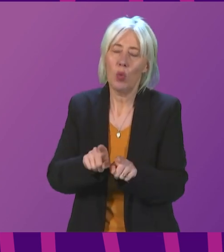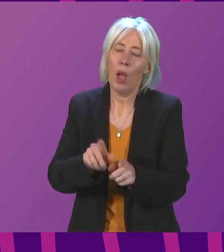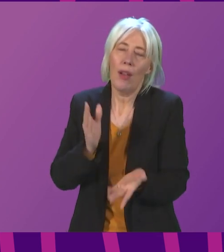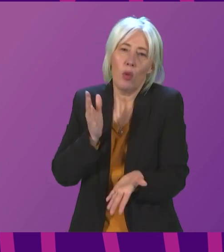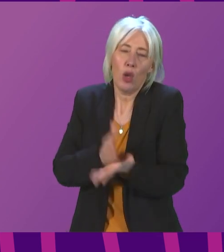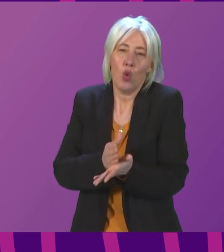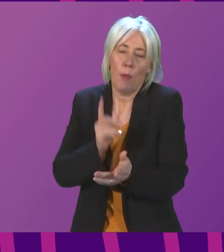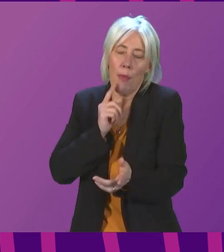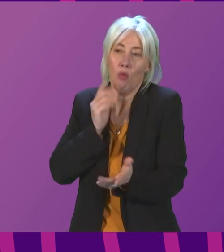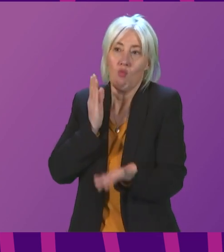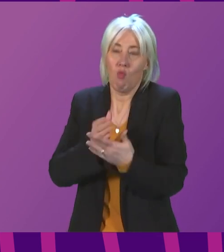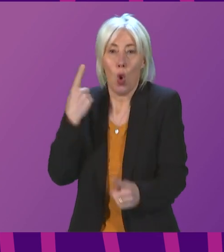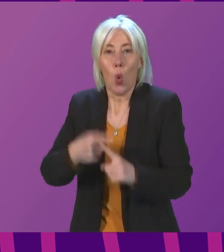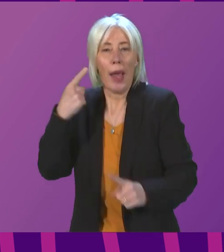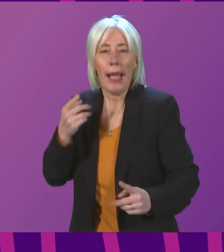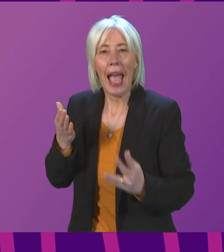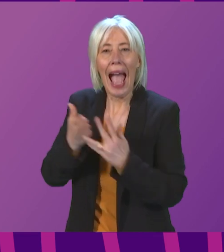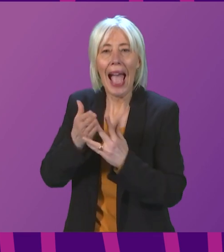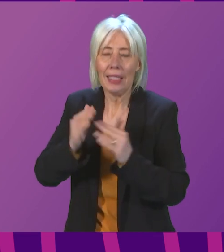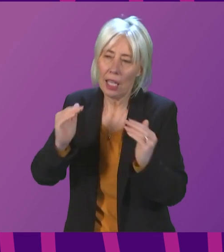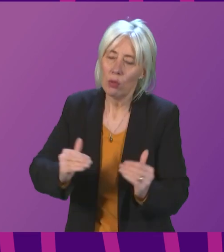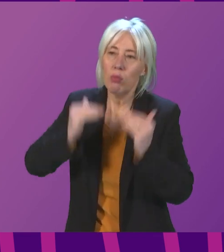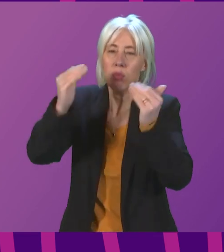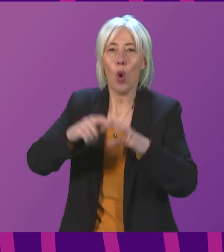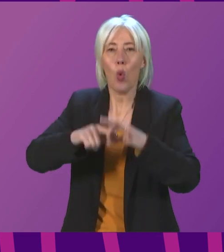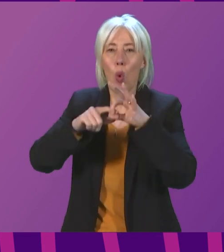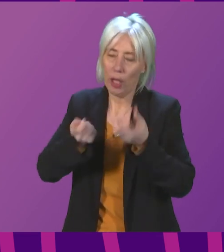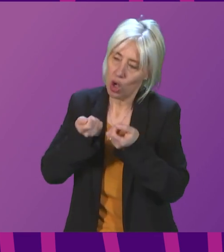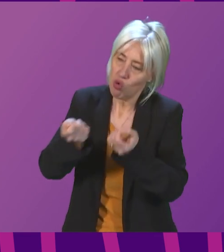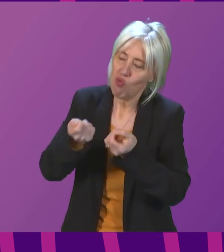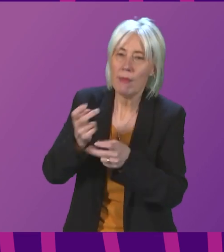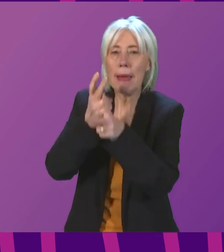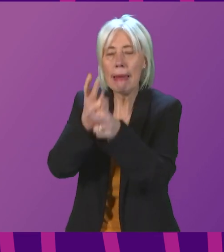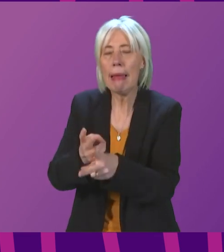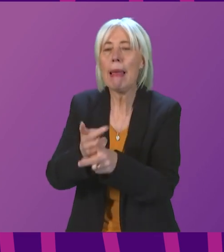have quick access to high-quality care and treatment, and that is a big part of our focus